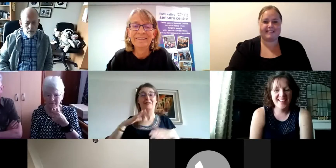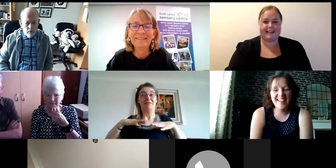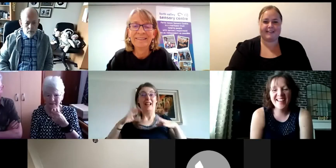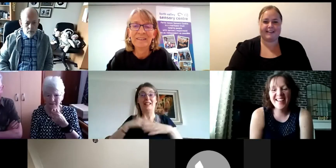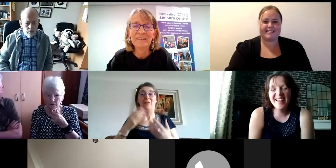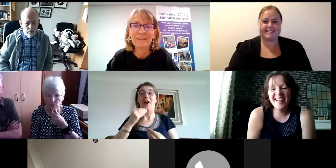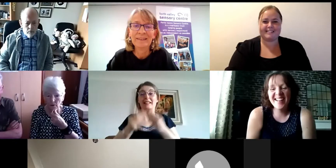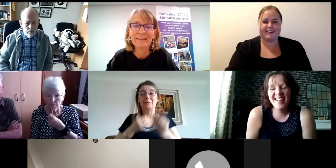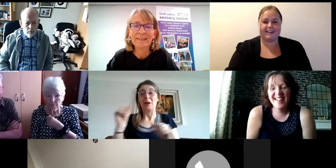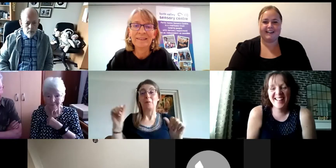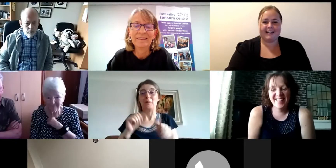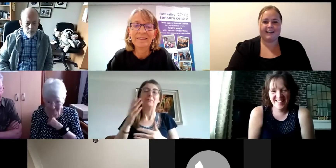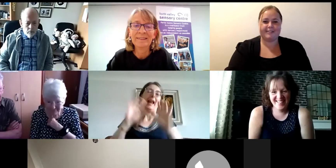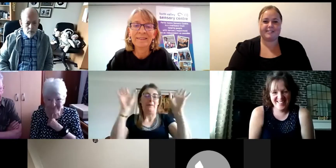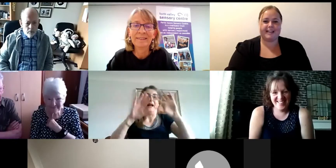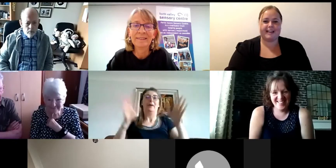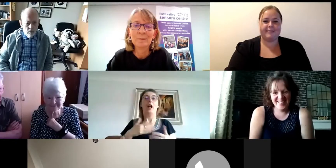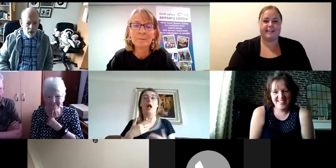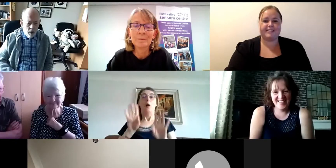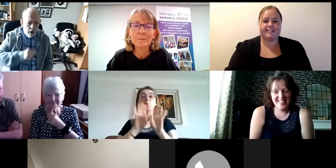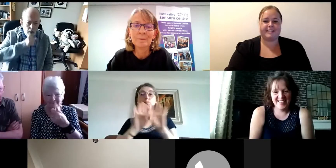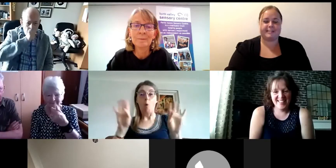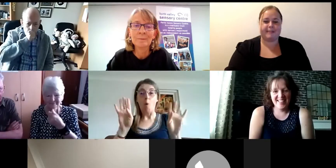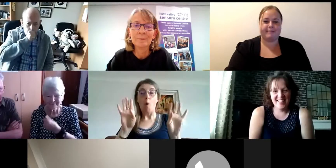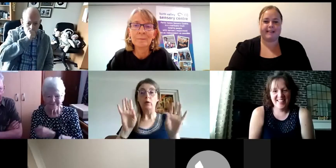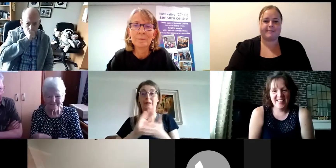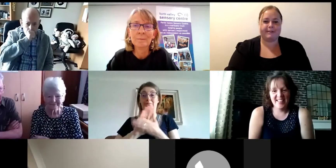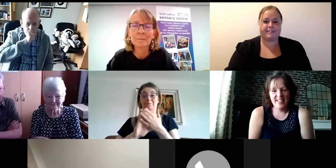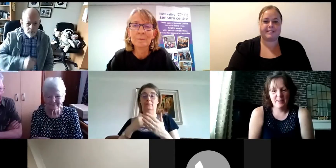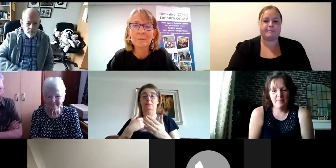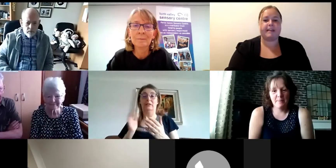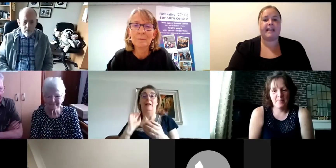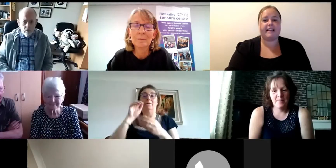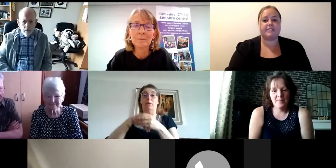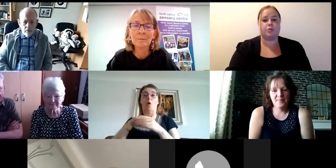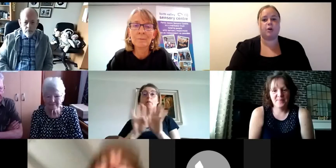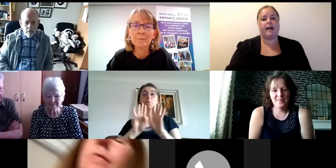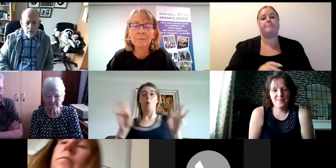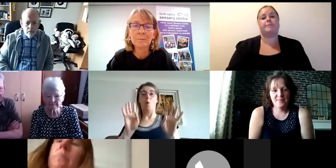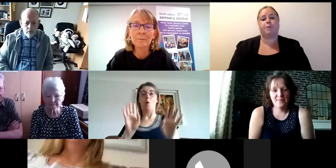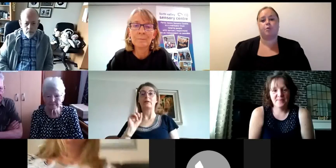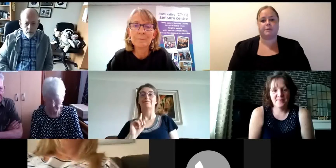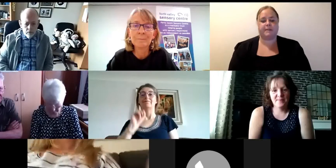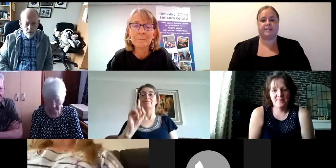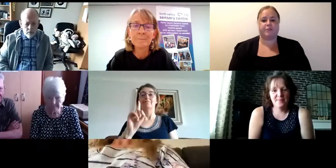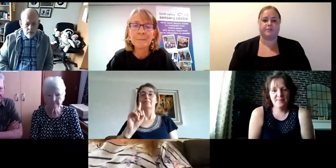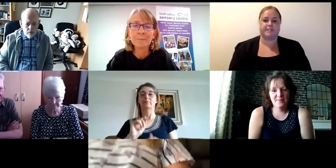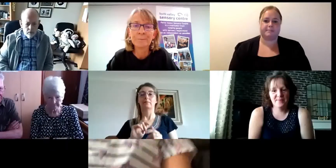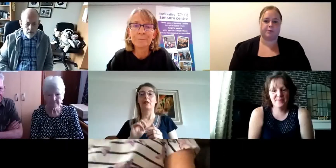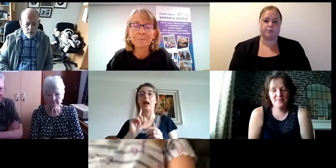I wasn't expecting that question! I was going to explain my experiences So being involved in the board,